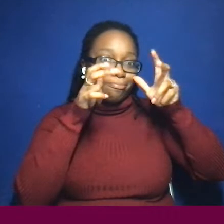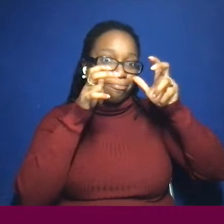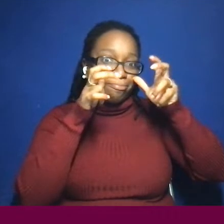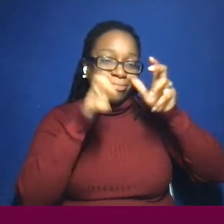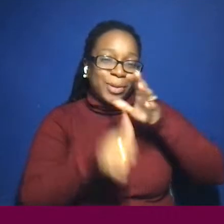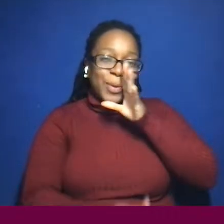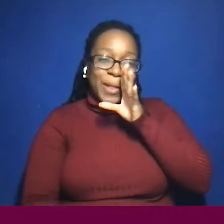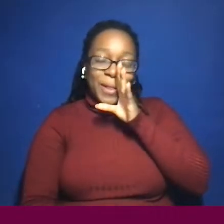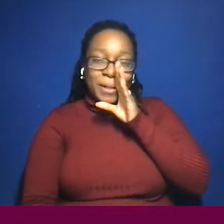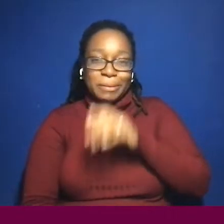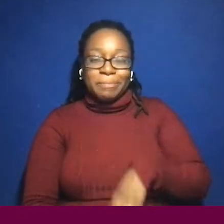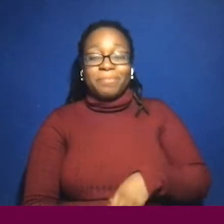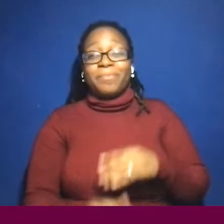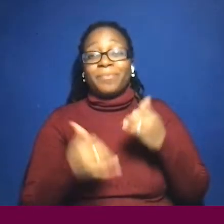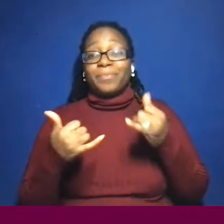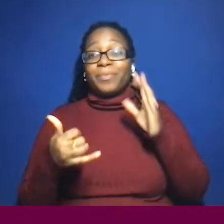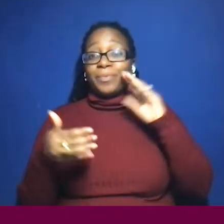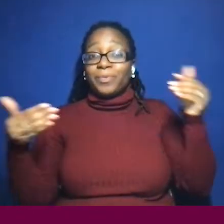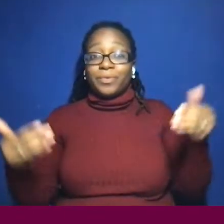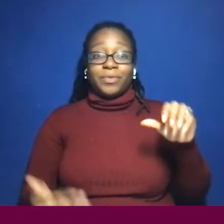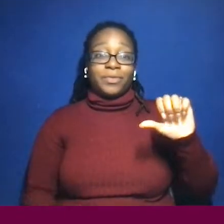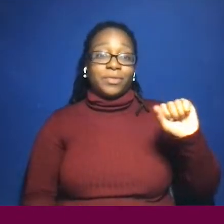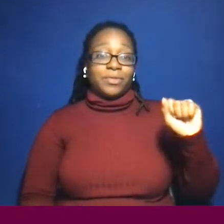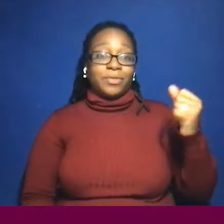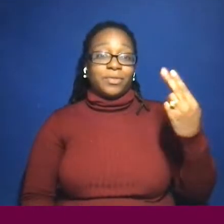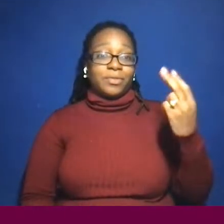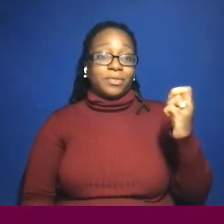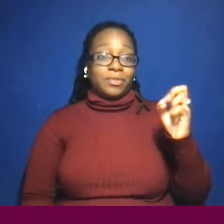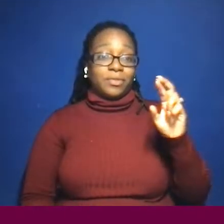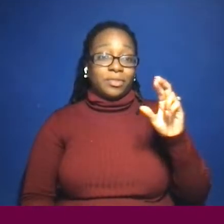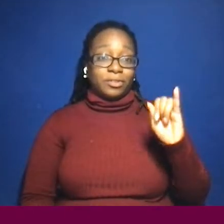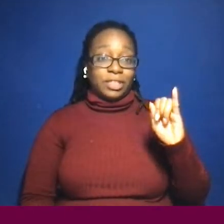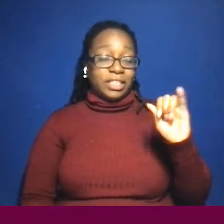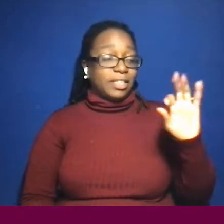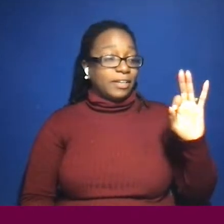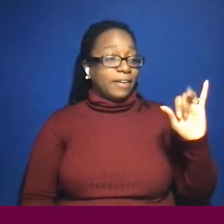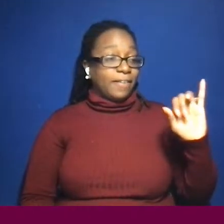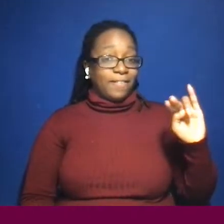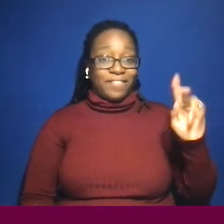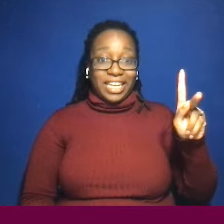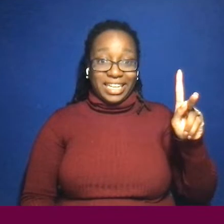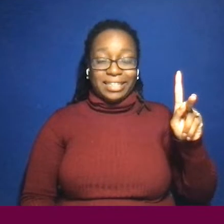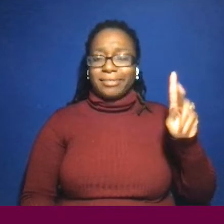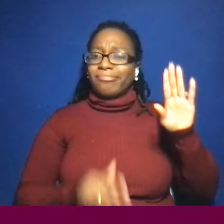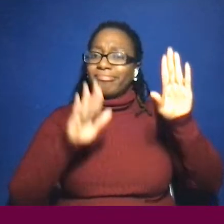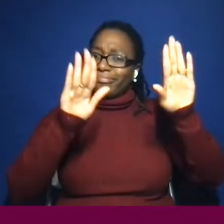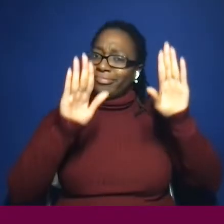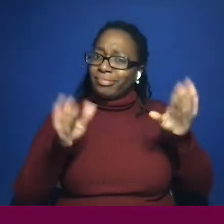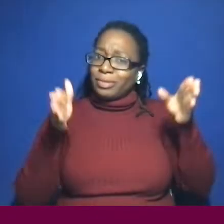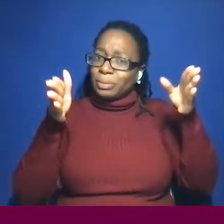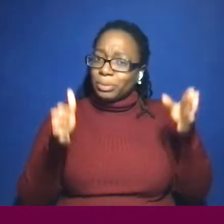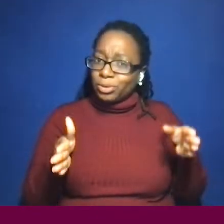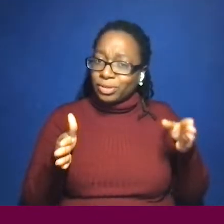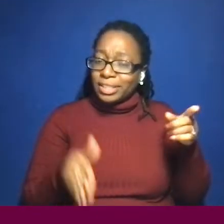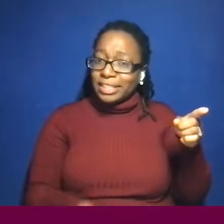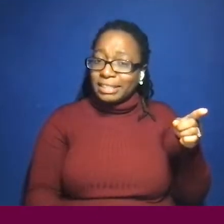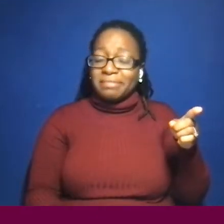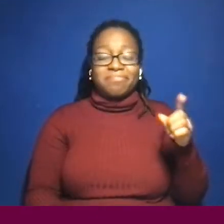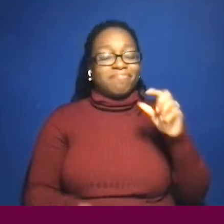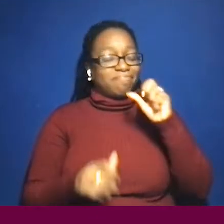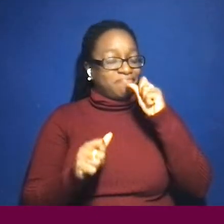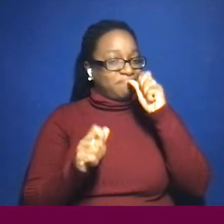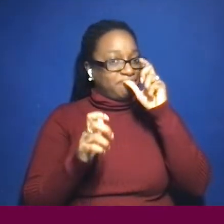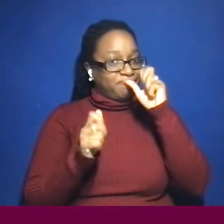let me introduce Sheri Fink, an amazing human and a fabulous, fabulous writer.